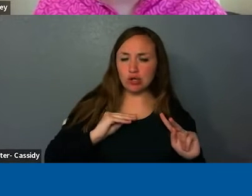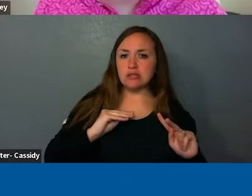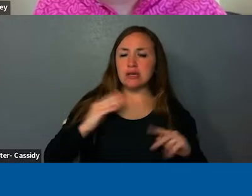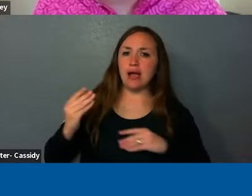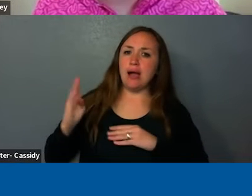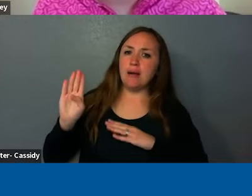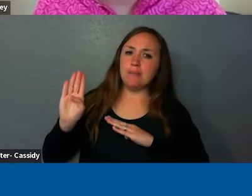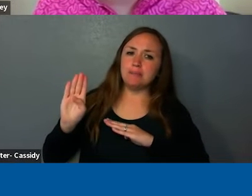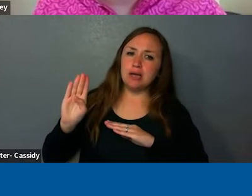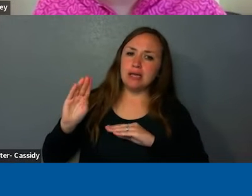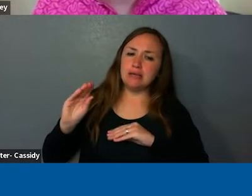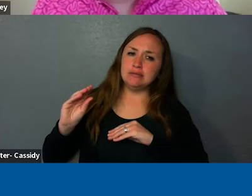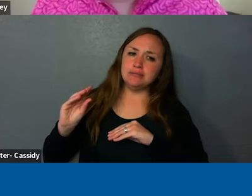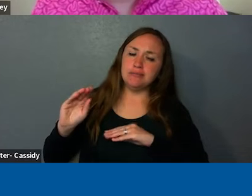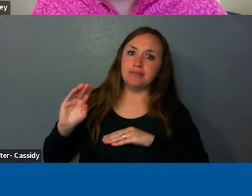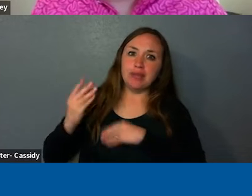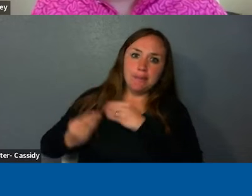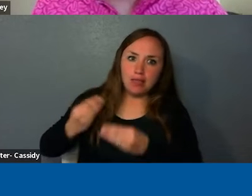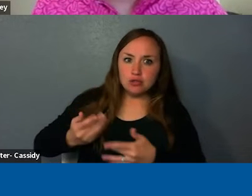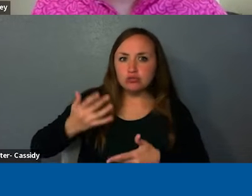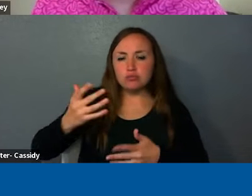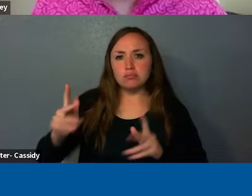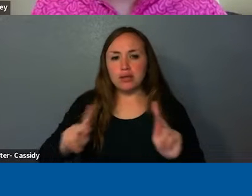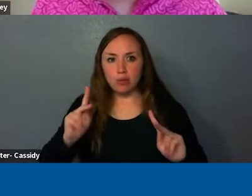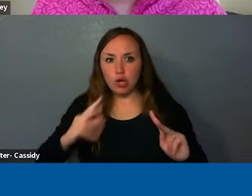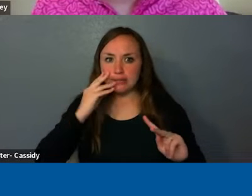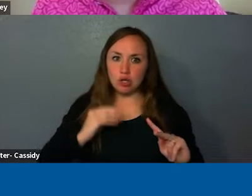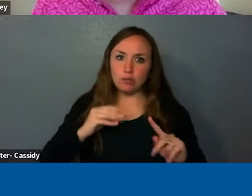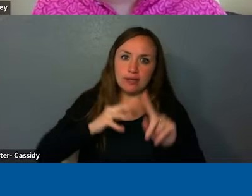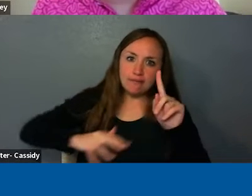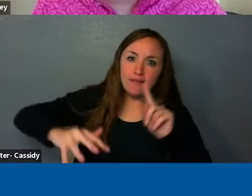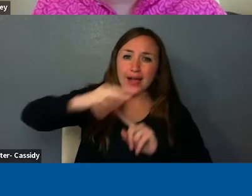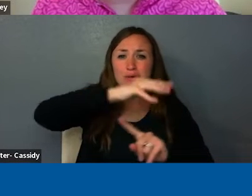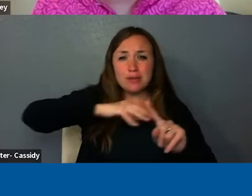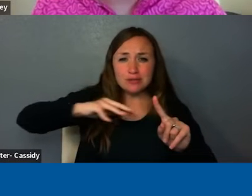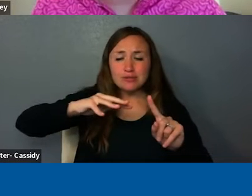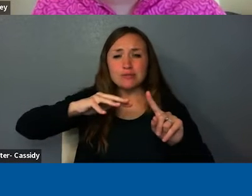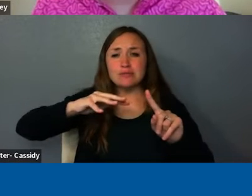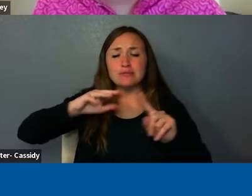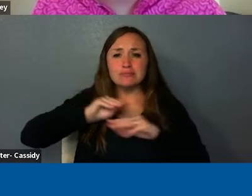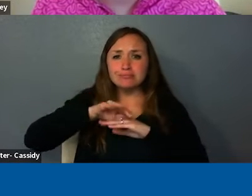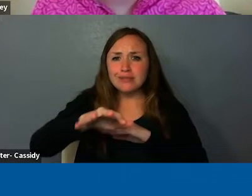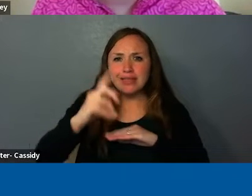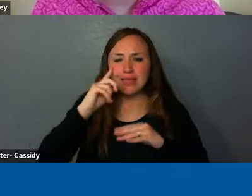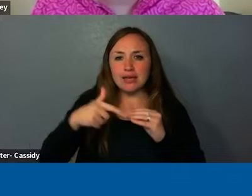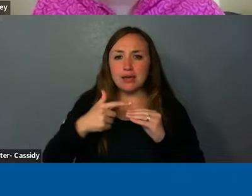can be permanent or temporary, people experiencing an environmental condition, think, you know, bright light and glare,